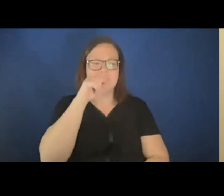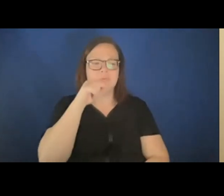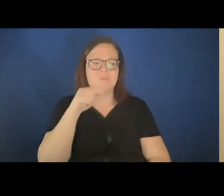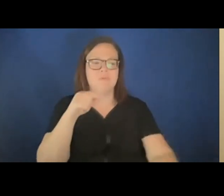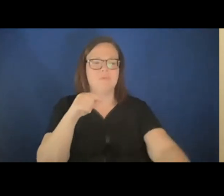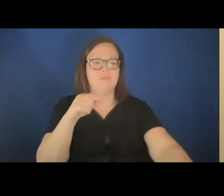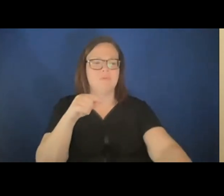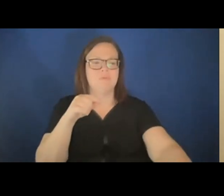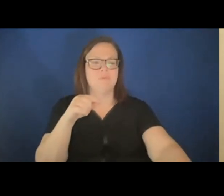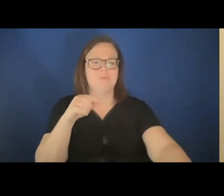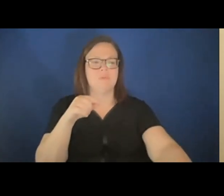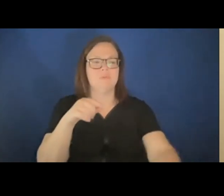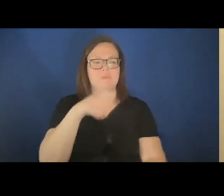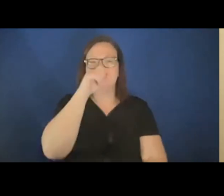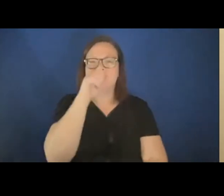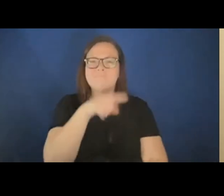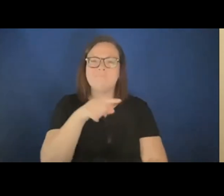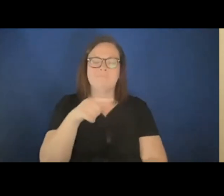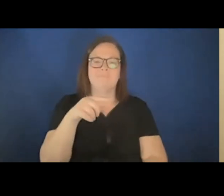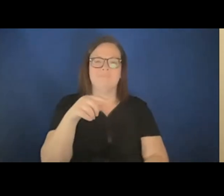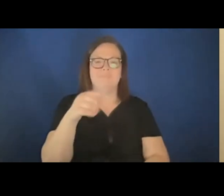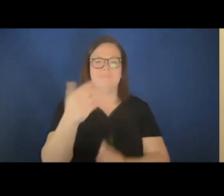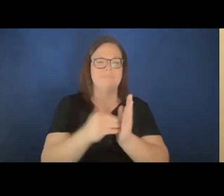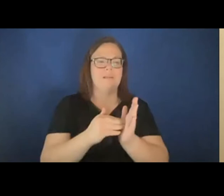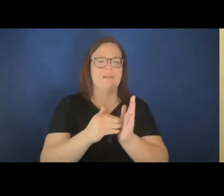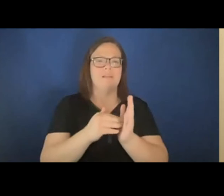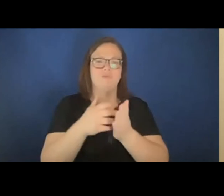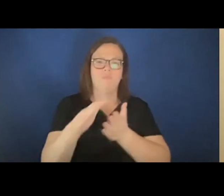spitting nests against the rough.